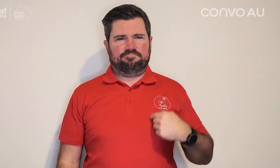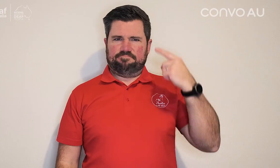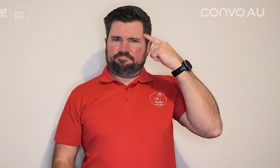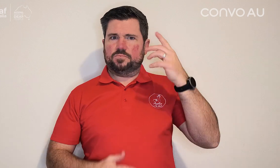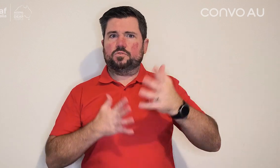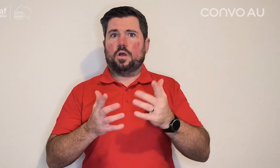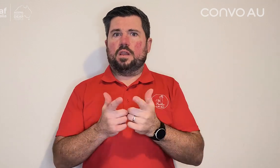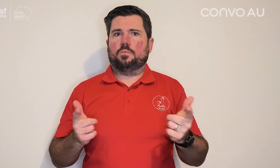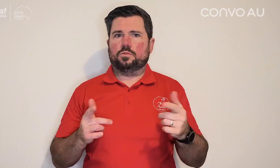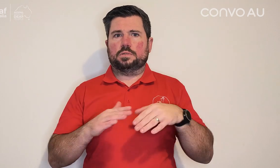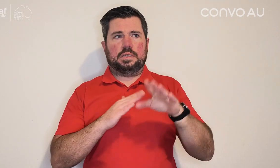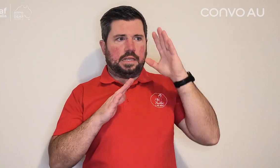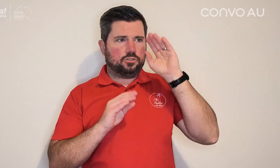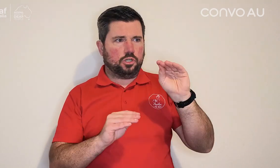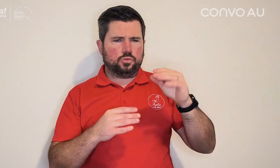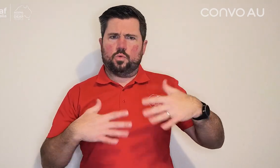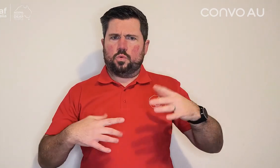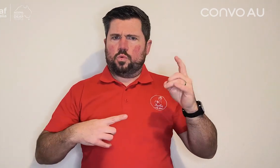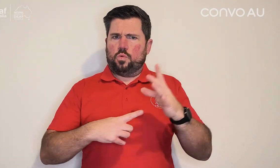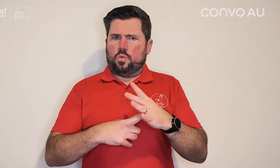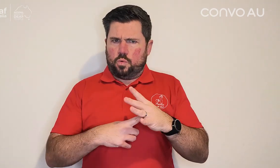I think sign language in education is very important